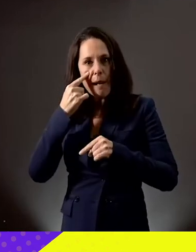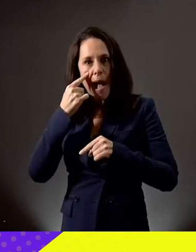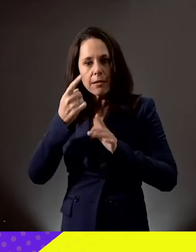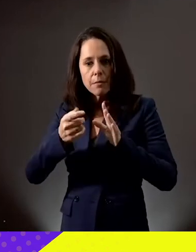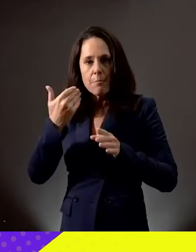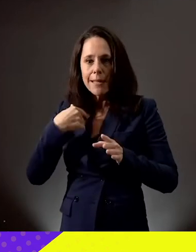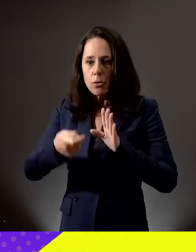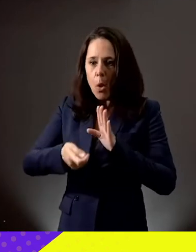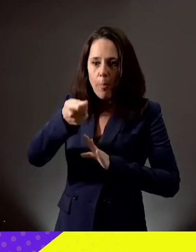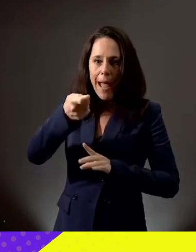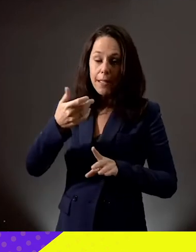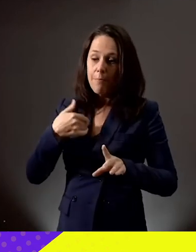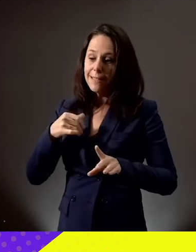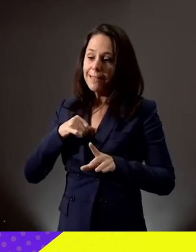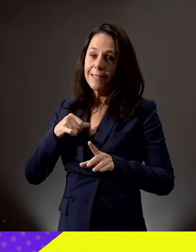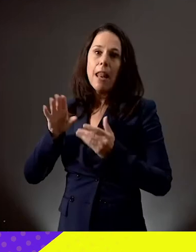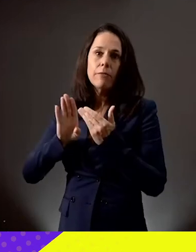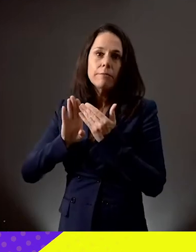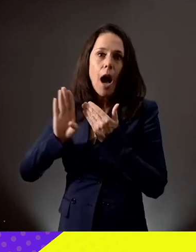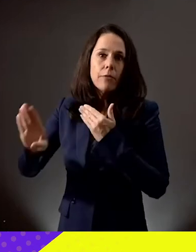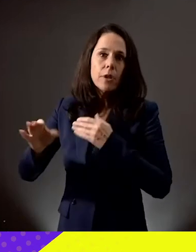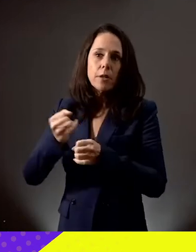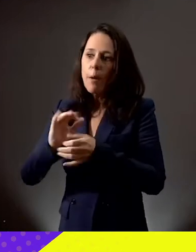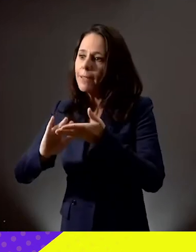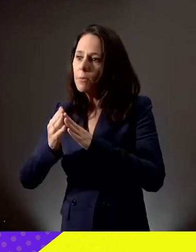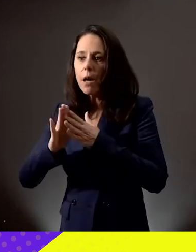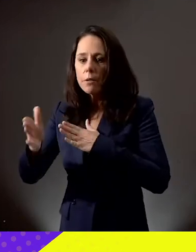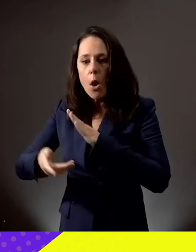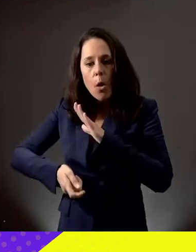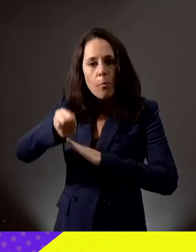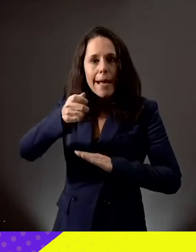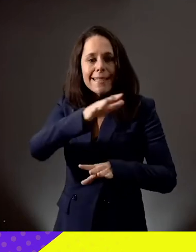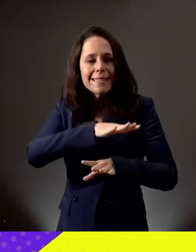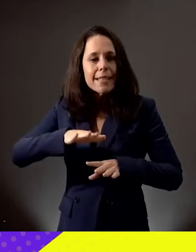for jobs in sectors that are experiencing a shortage of labour.